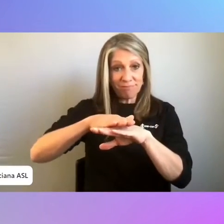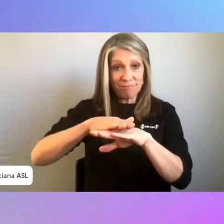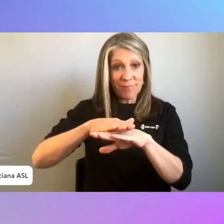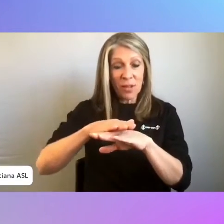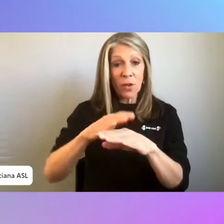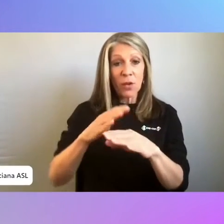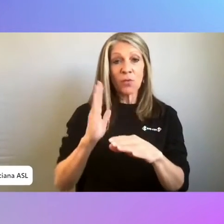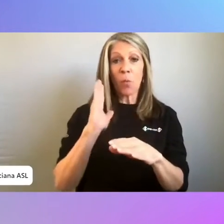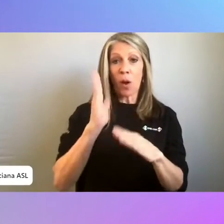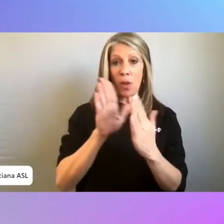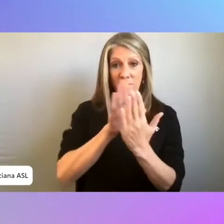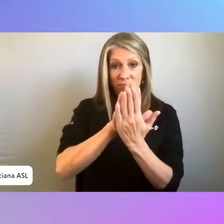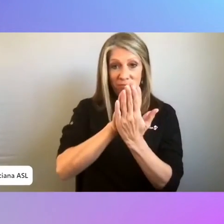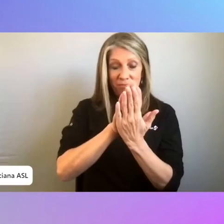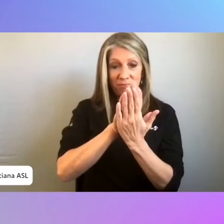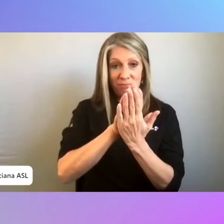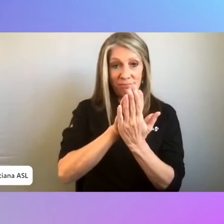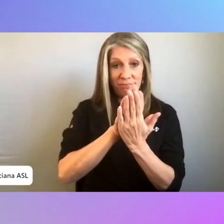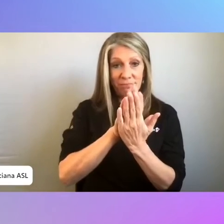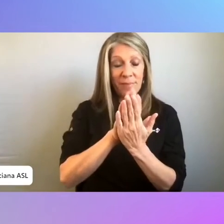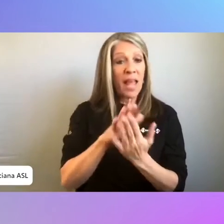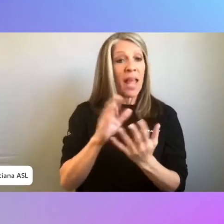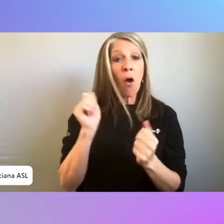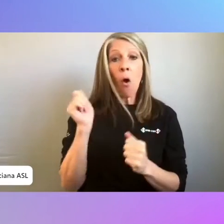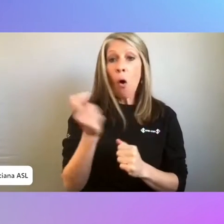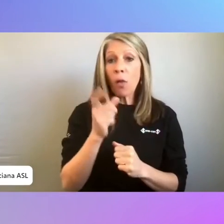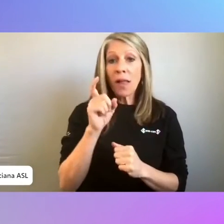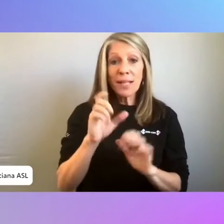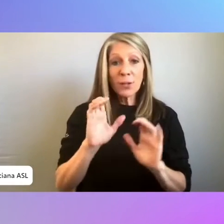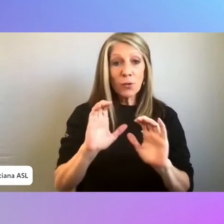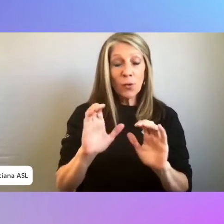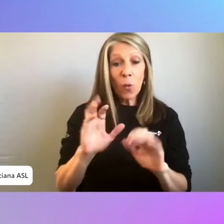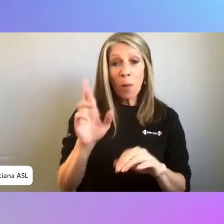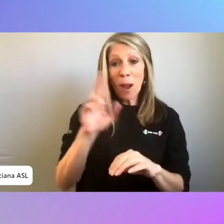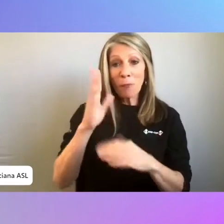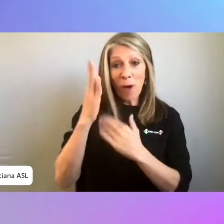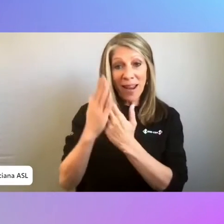notebook paper, and I'm going to put it on top of the